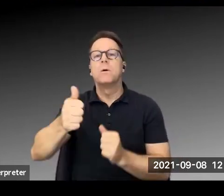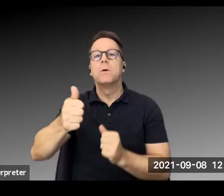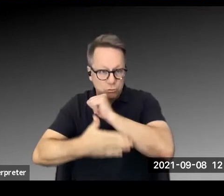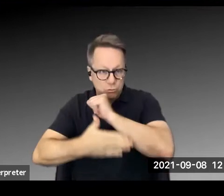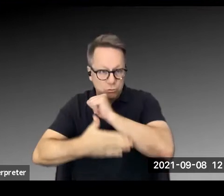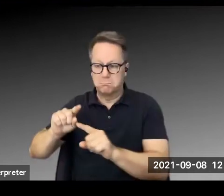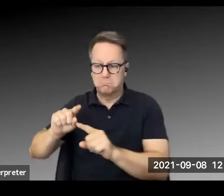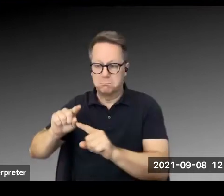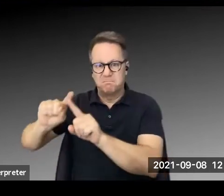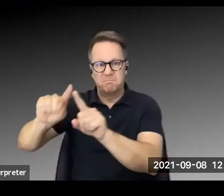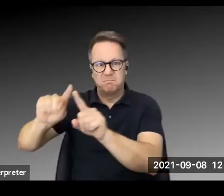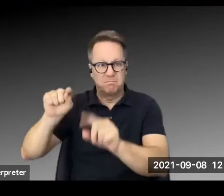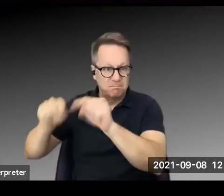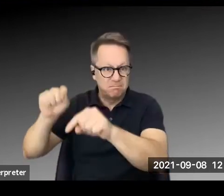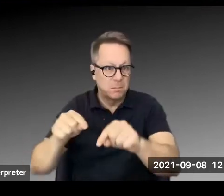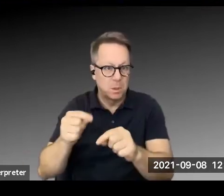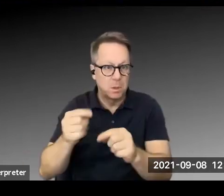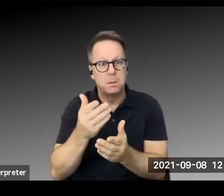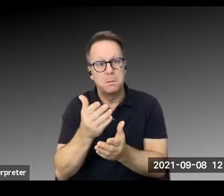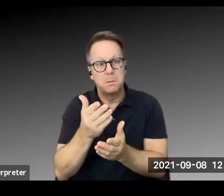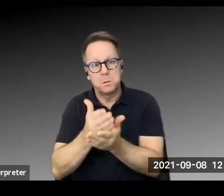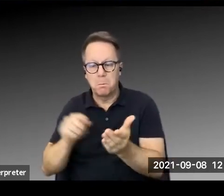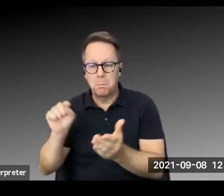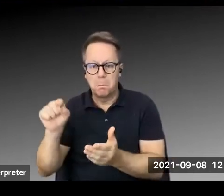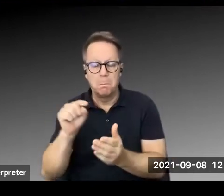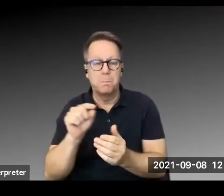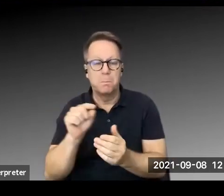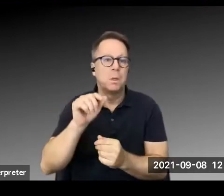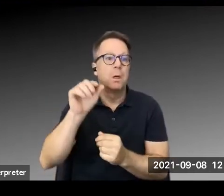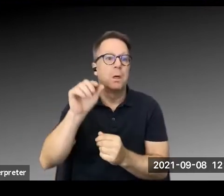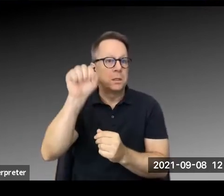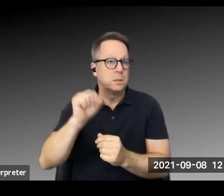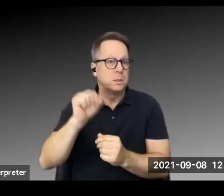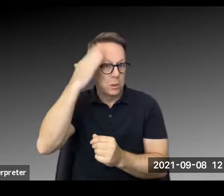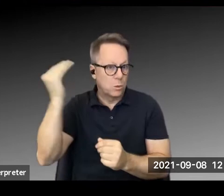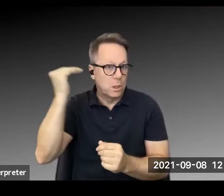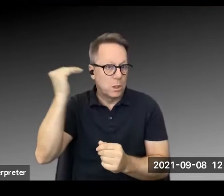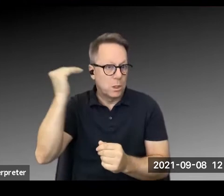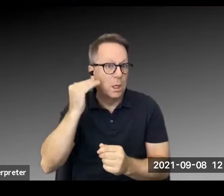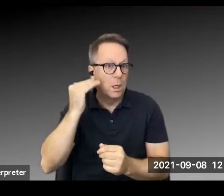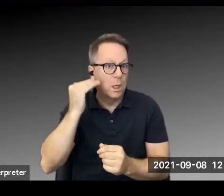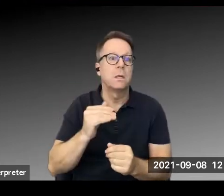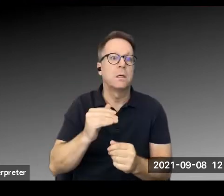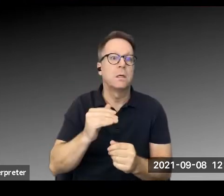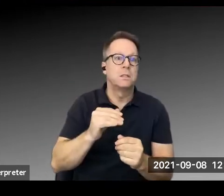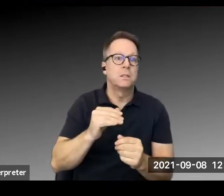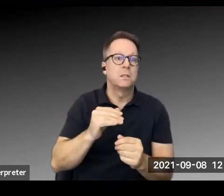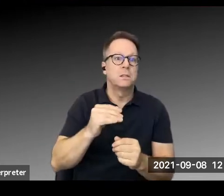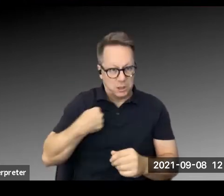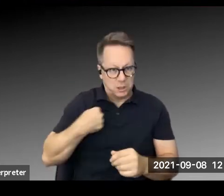successfully, to some degree in South Korea, Singapore, and parts of mainland China.